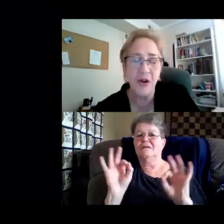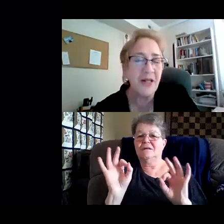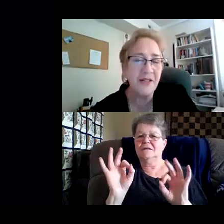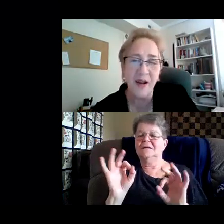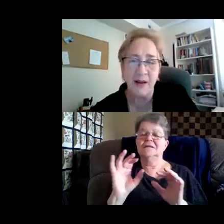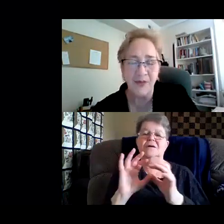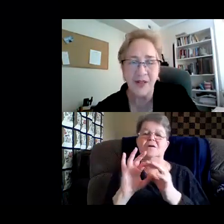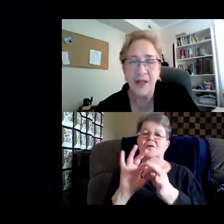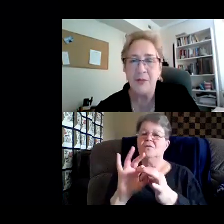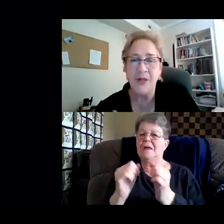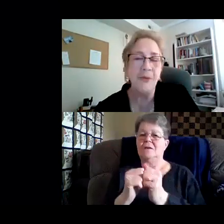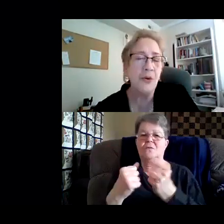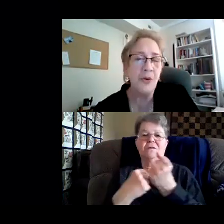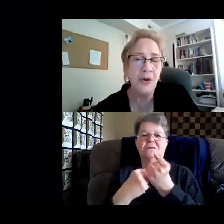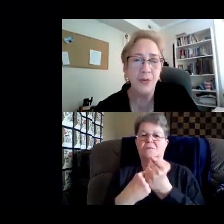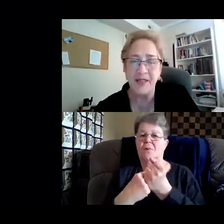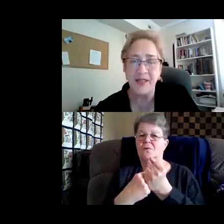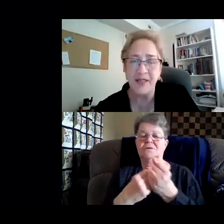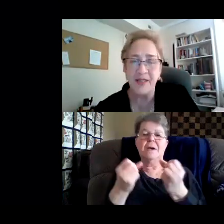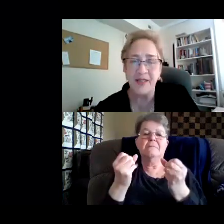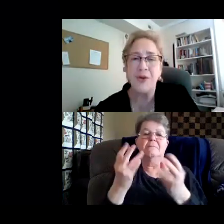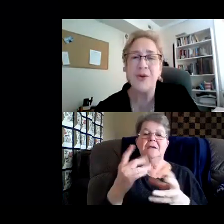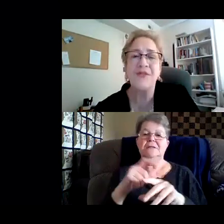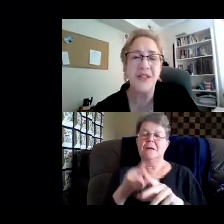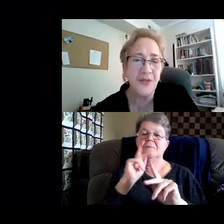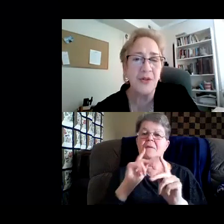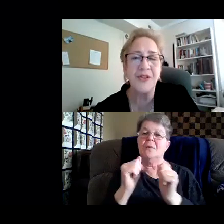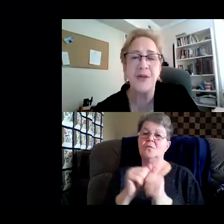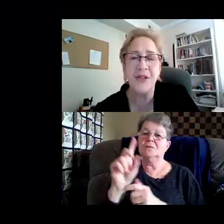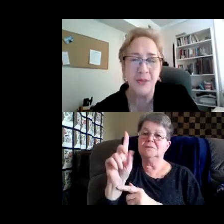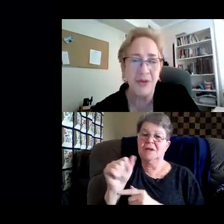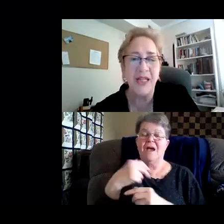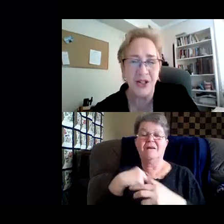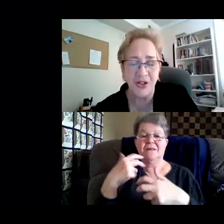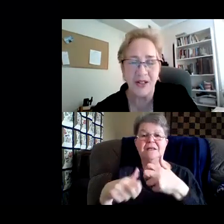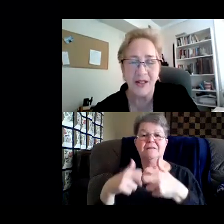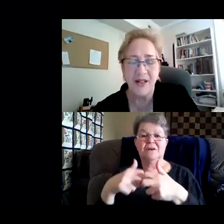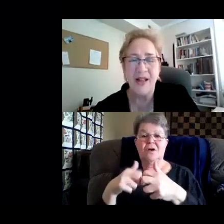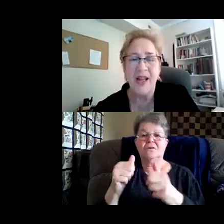So many times people with disabilities who have difficulty with communication